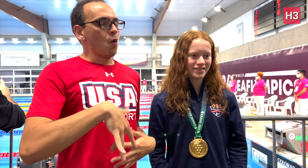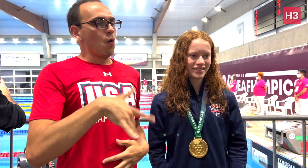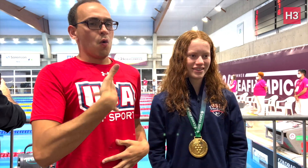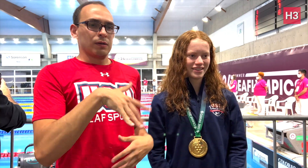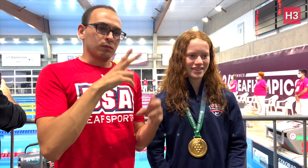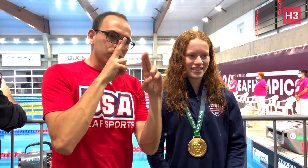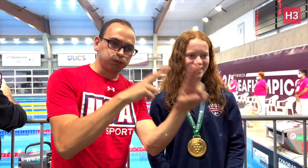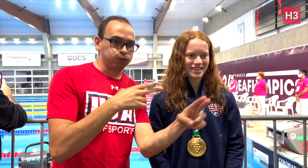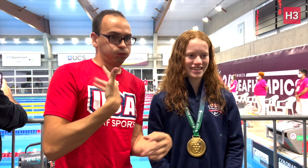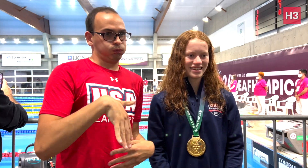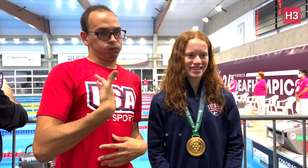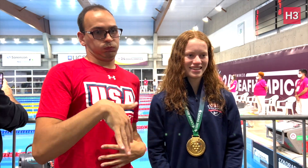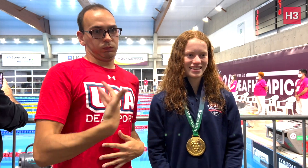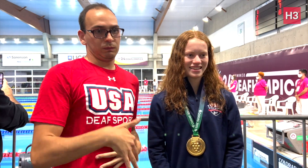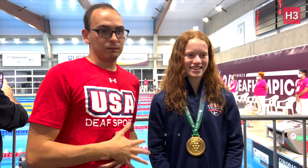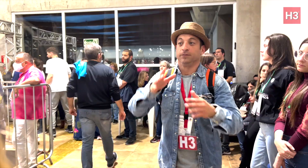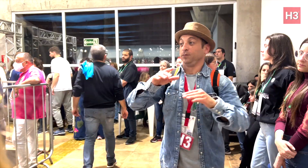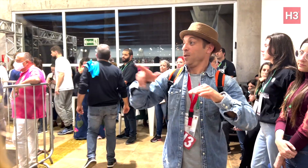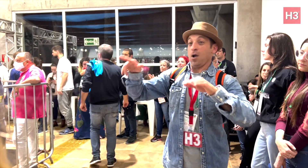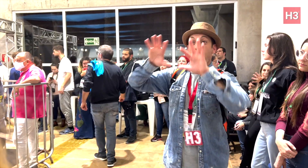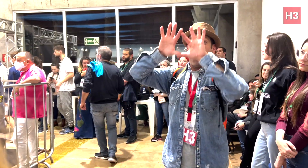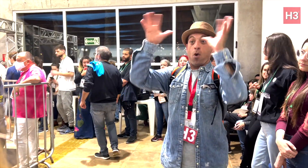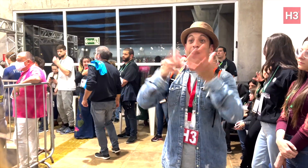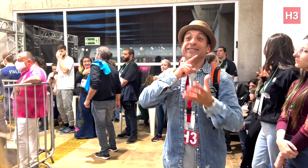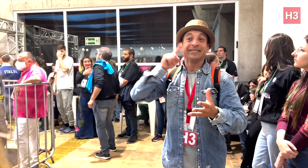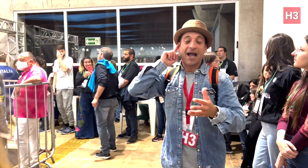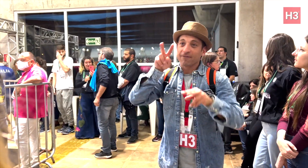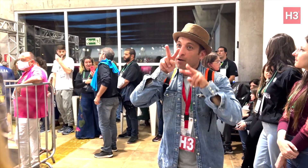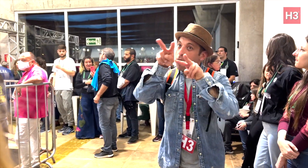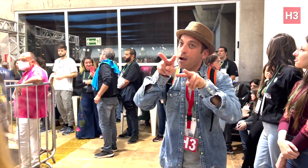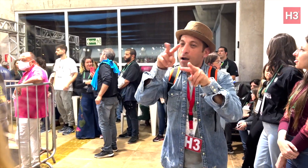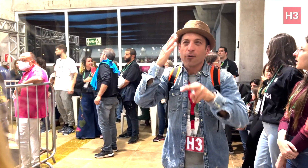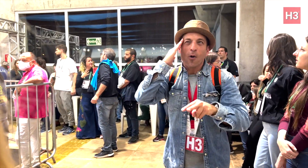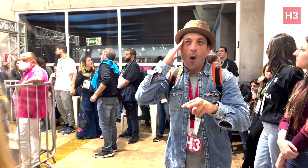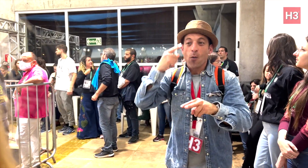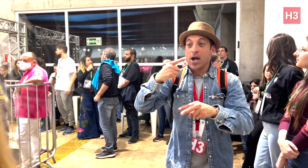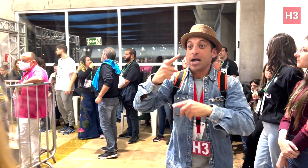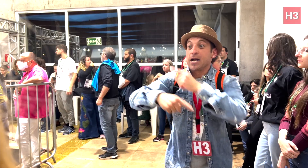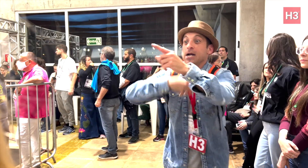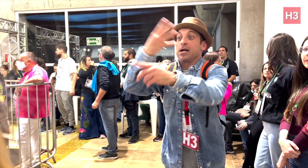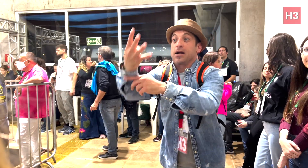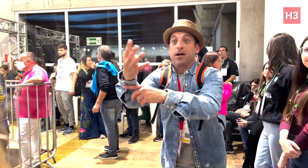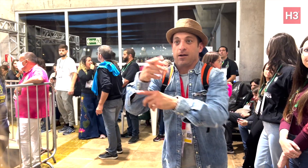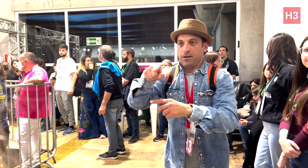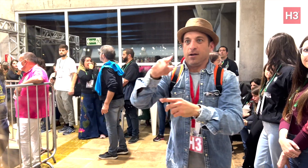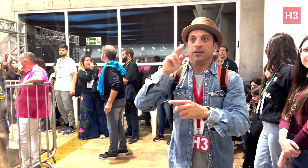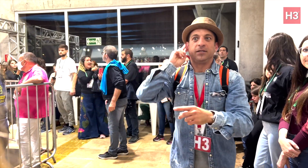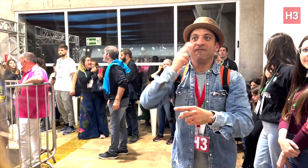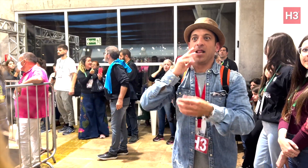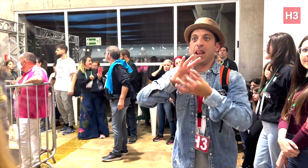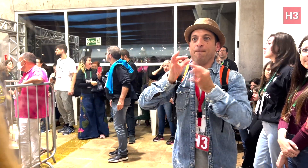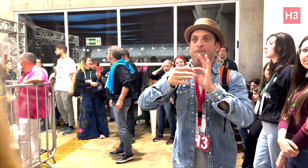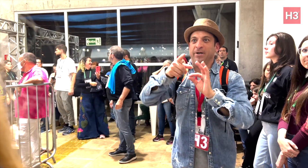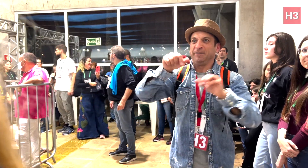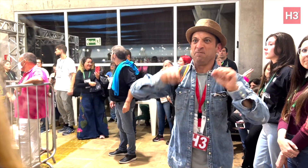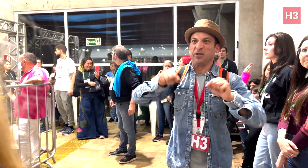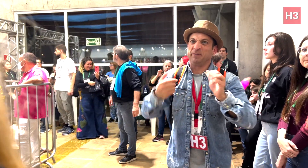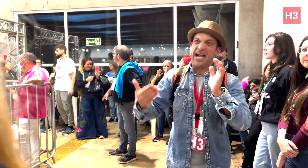which is a huge honor for me. The world audience’s been following you. They wanted to know if it’s possible for you to break the current world's record